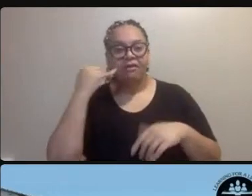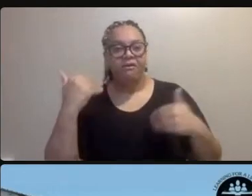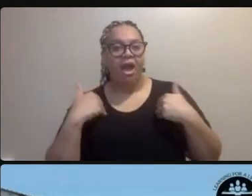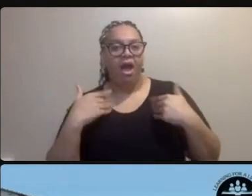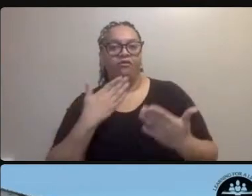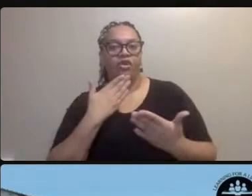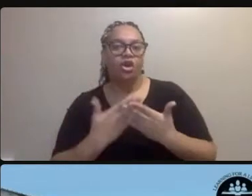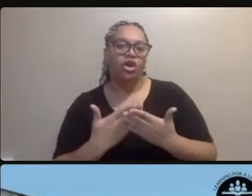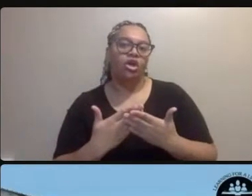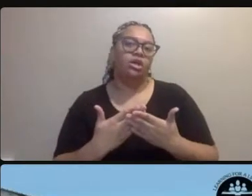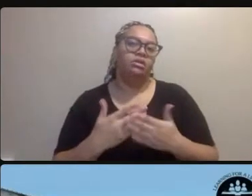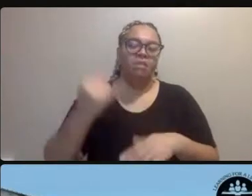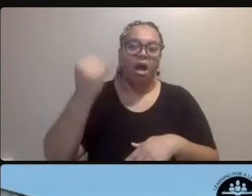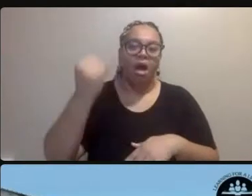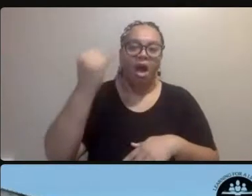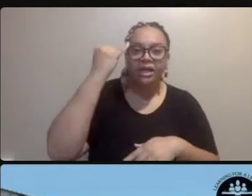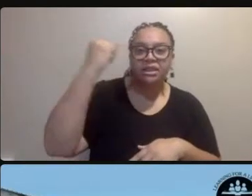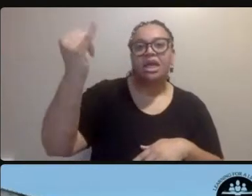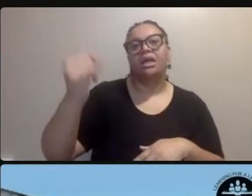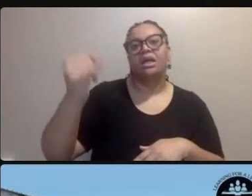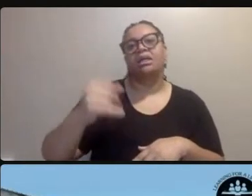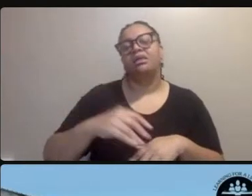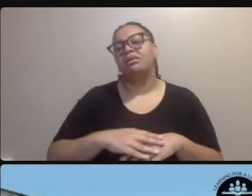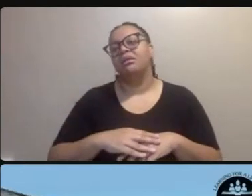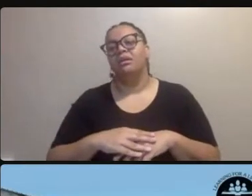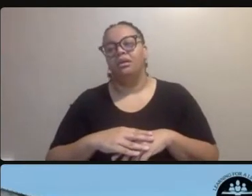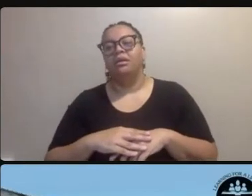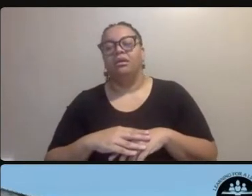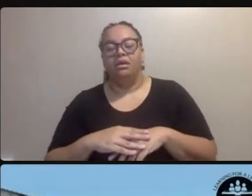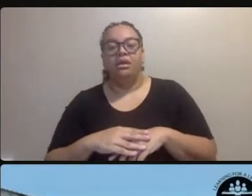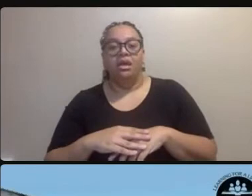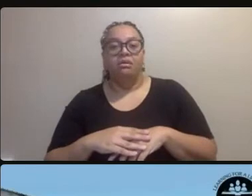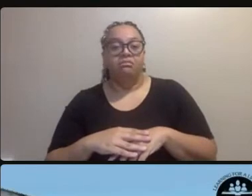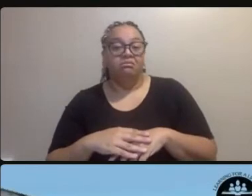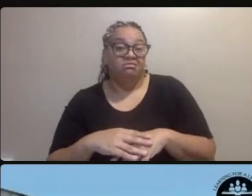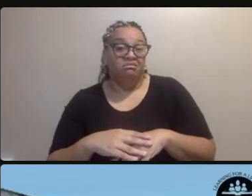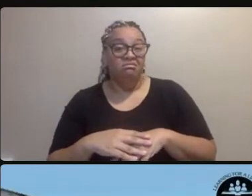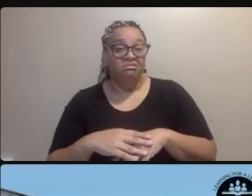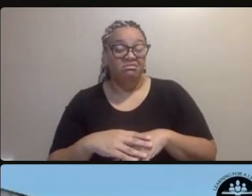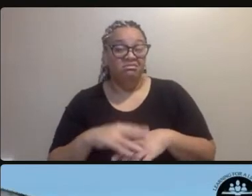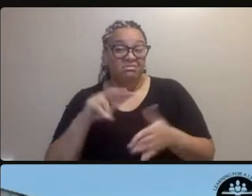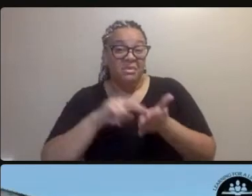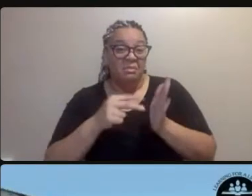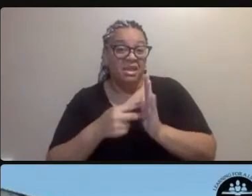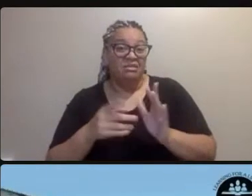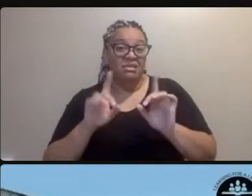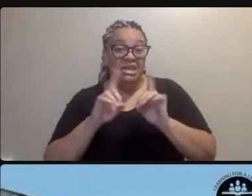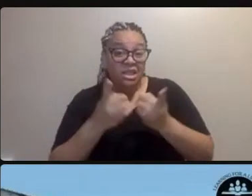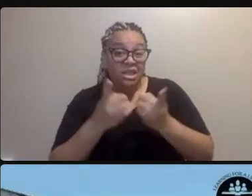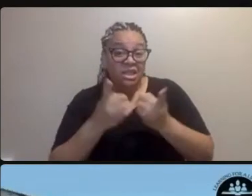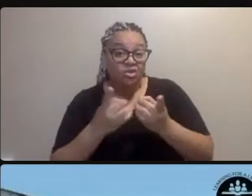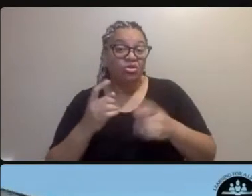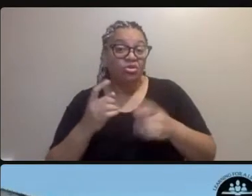COME WITH DIFFERENT ISSUES. AND THEN IF THEY COULD HAVE